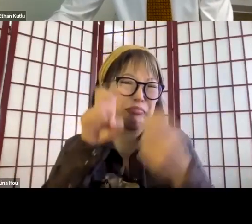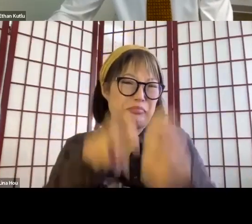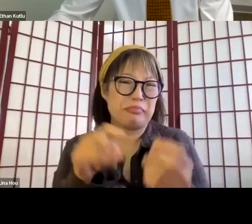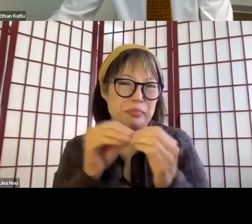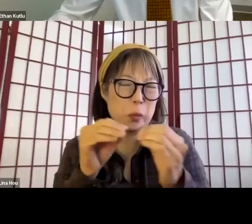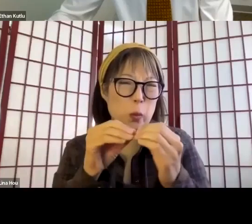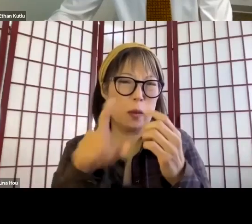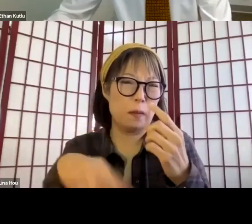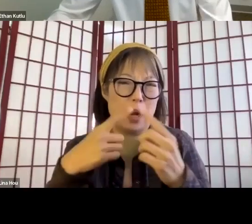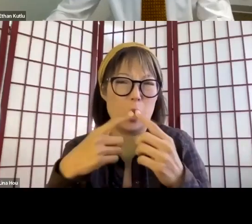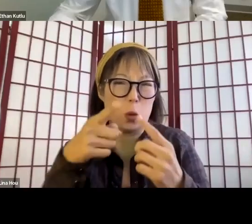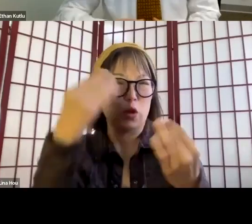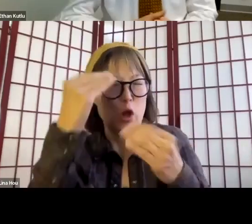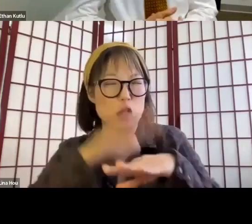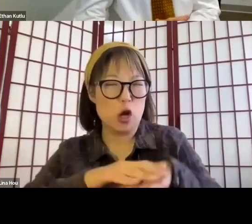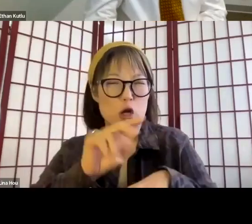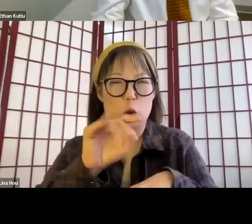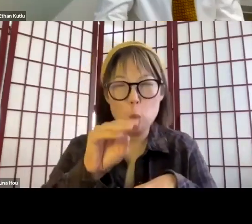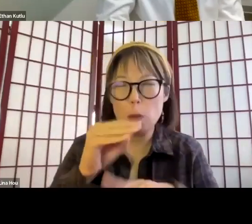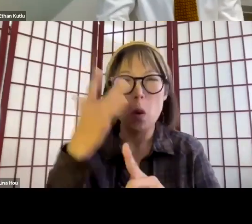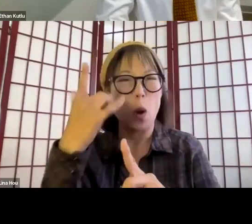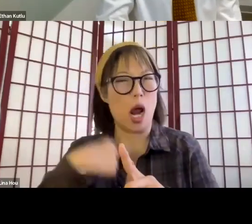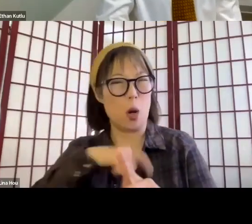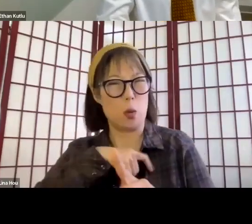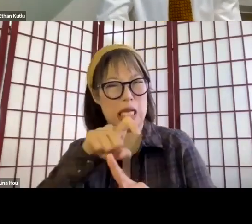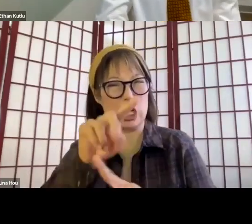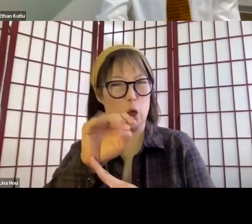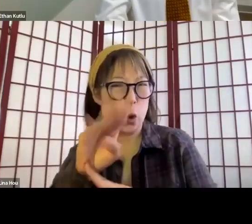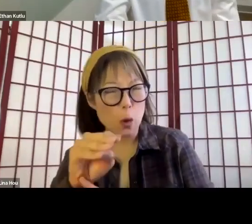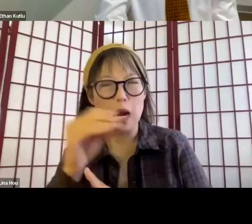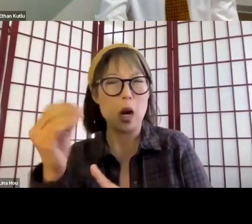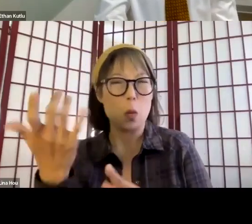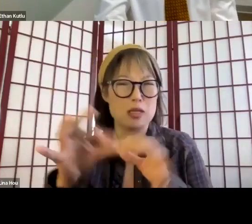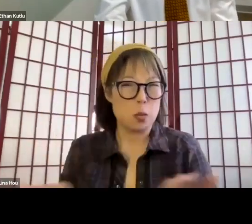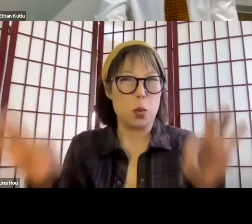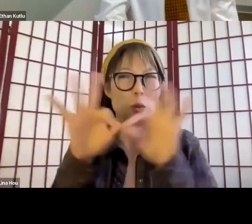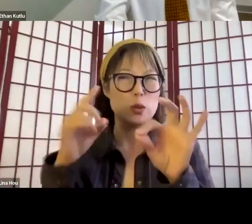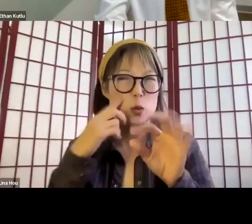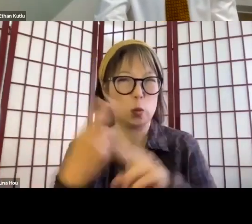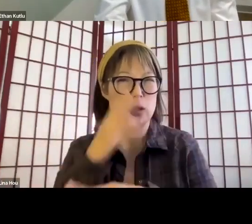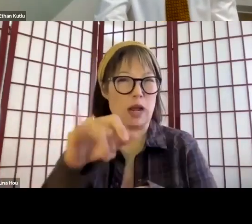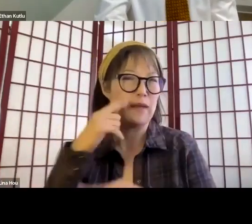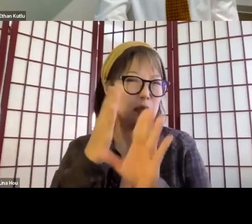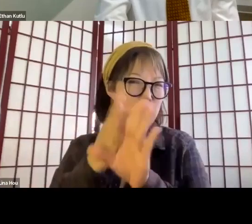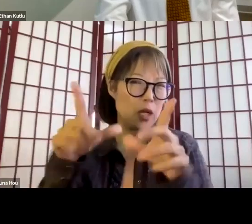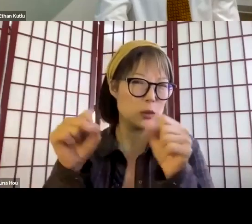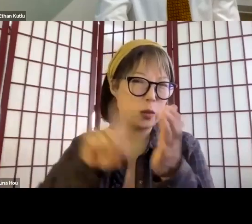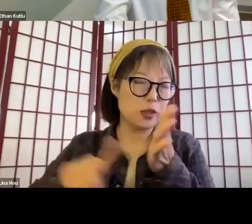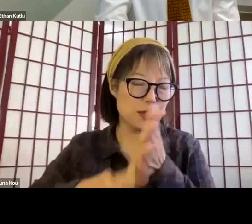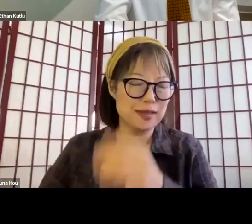I also think that we should definitely sit down and talk about this. Talk about the norm. You know, do we need to norm the deaf people?